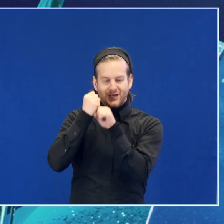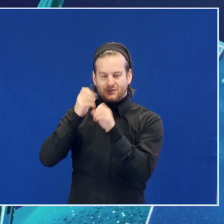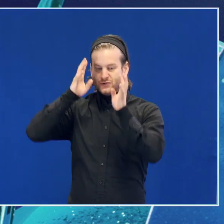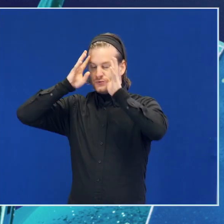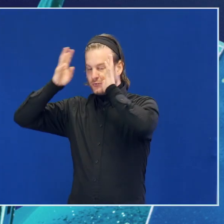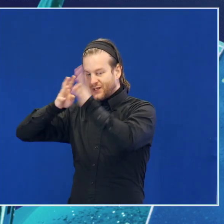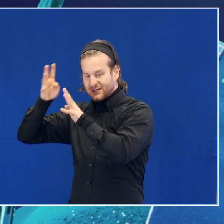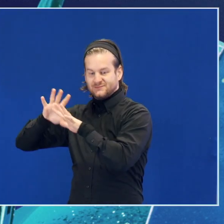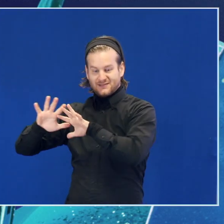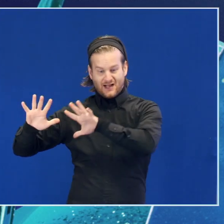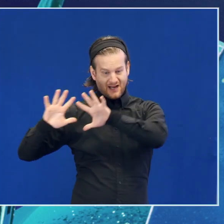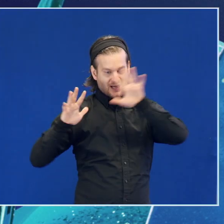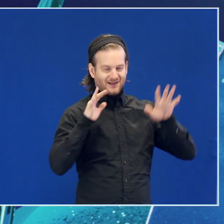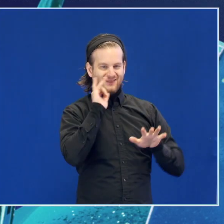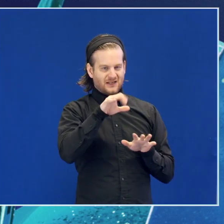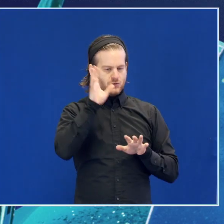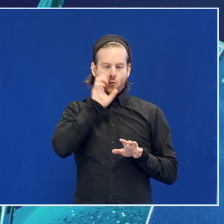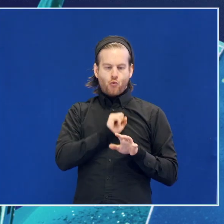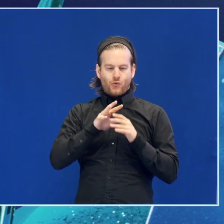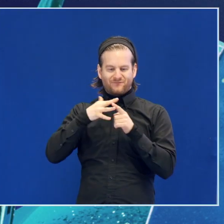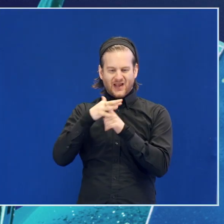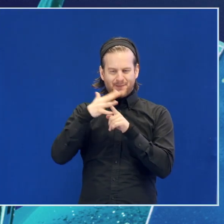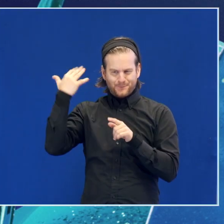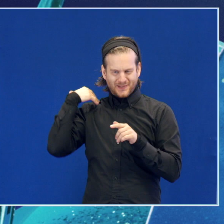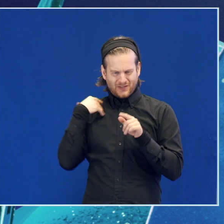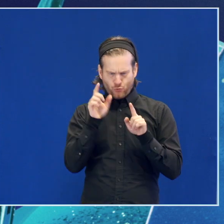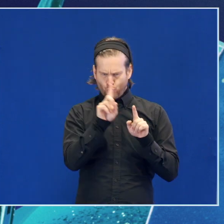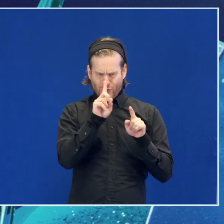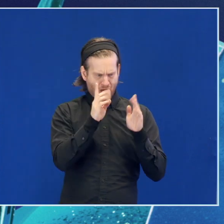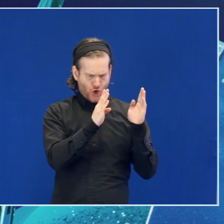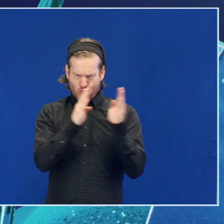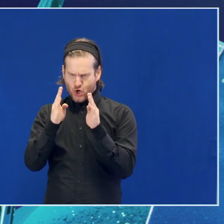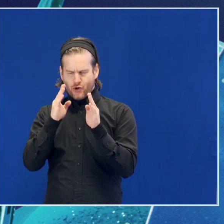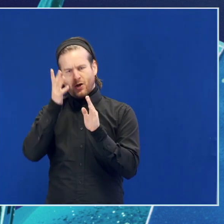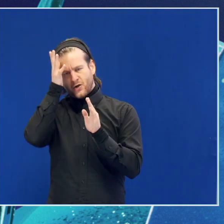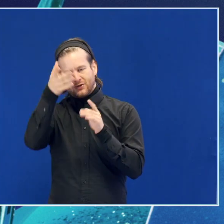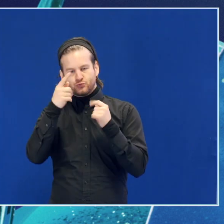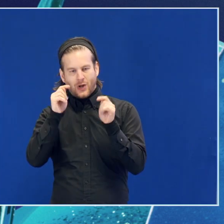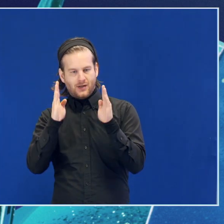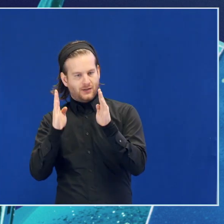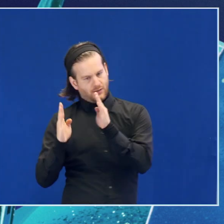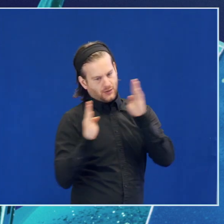social zone right next to a spot where somebody is trying to really do focused and deep work.